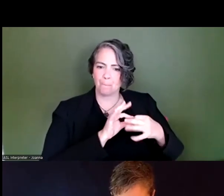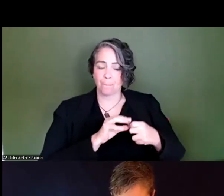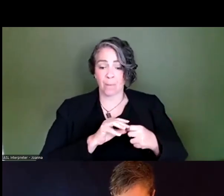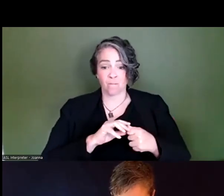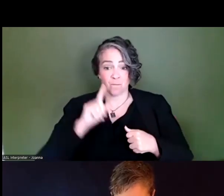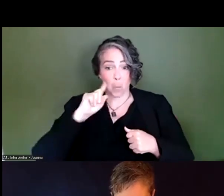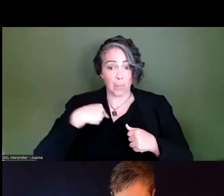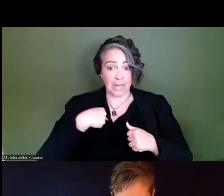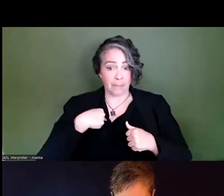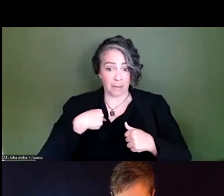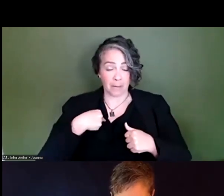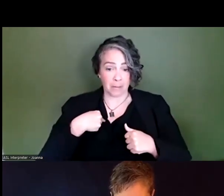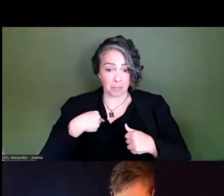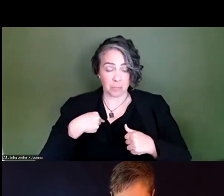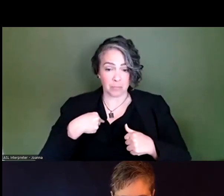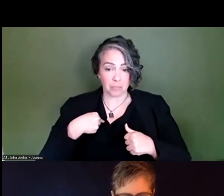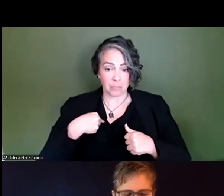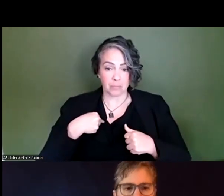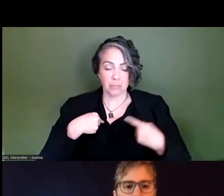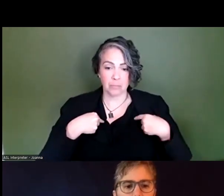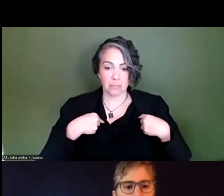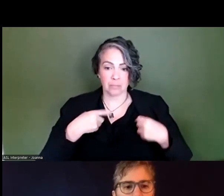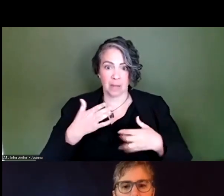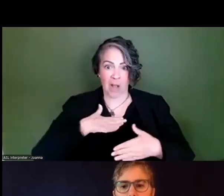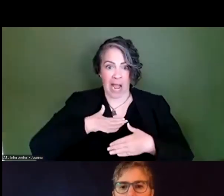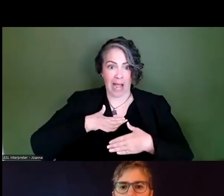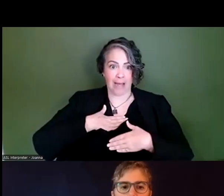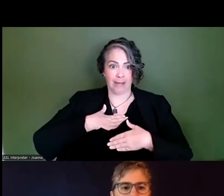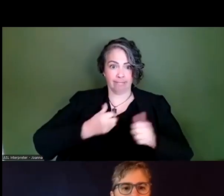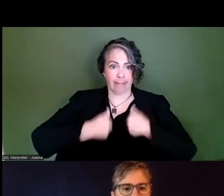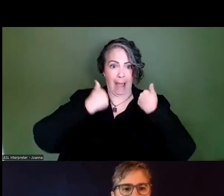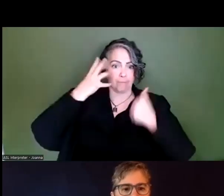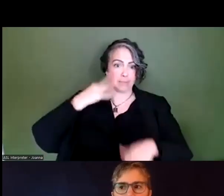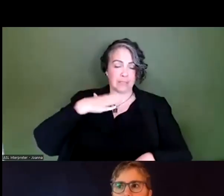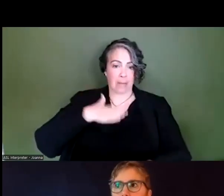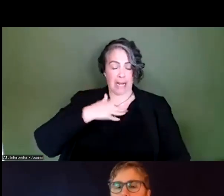is because of the things that happened to me with trauma, and Celeste even kind of named it, like I